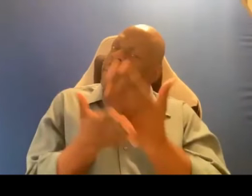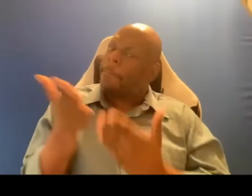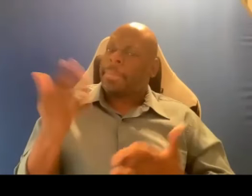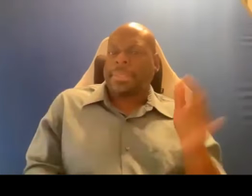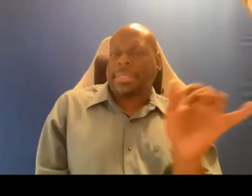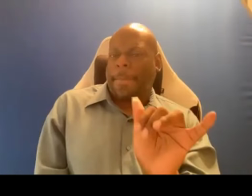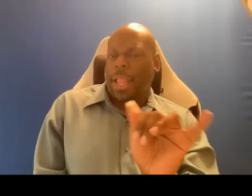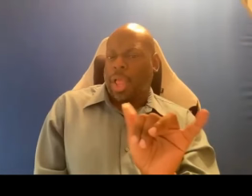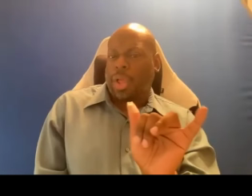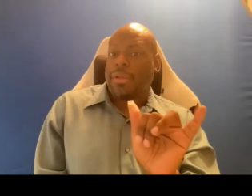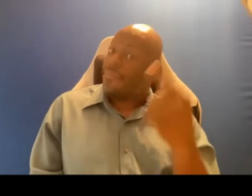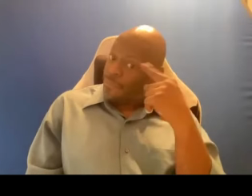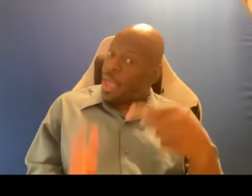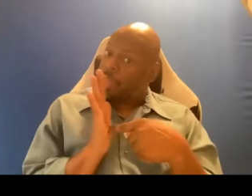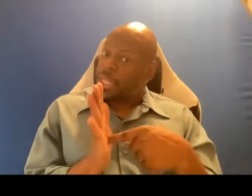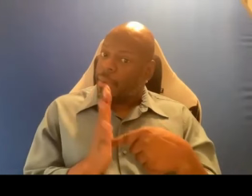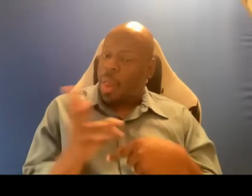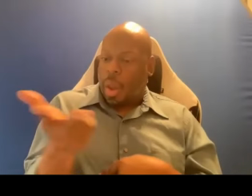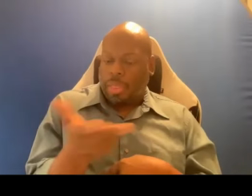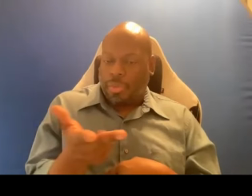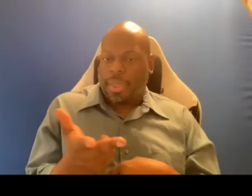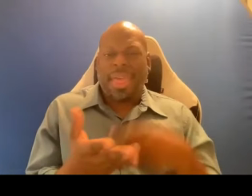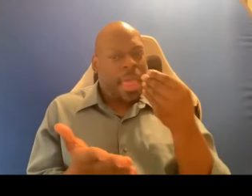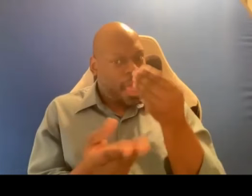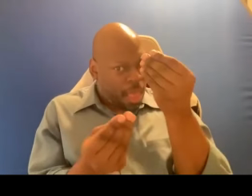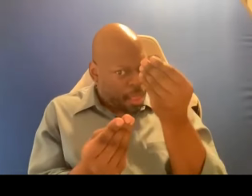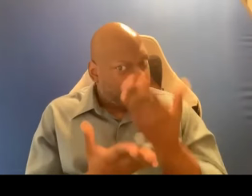all three positions should collect data and monitor progress as directed,